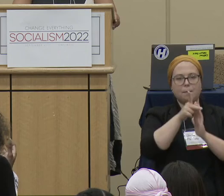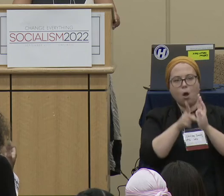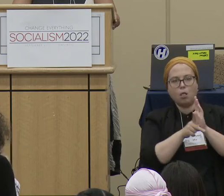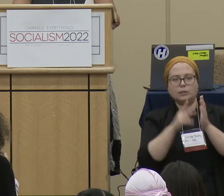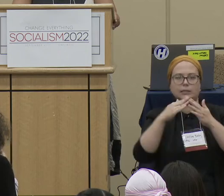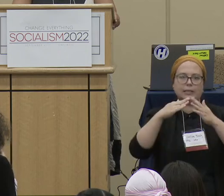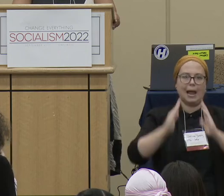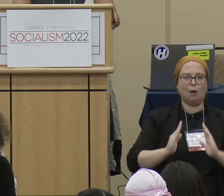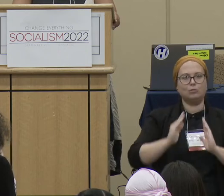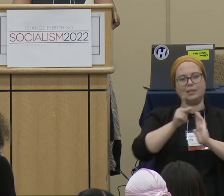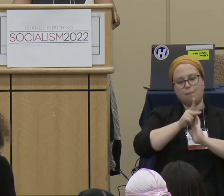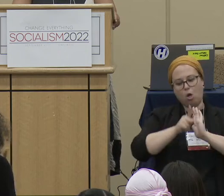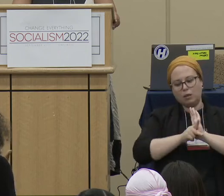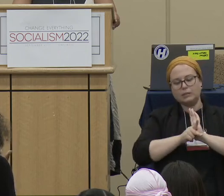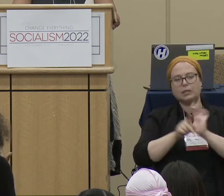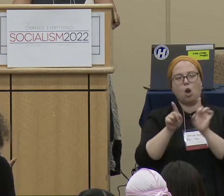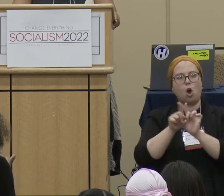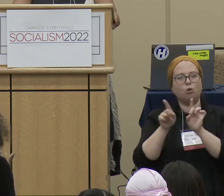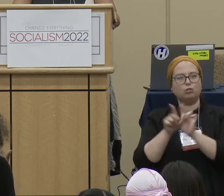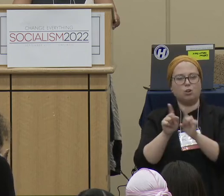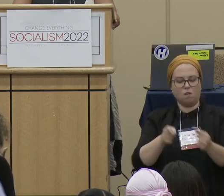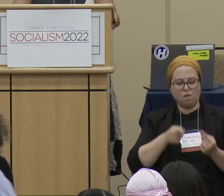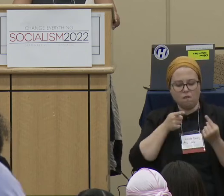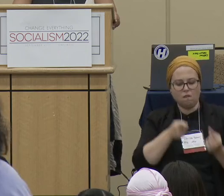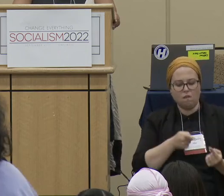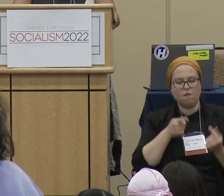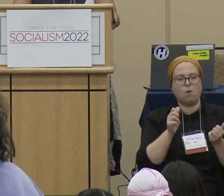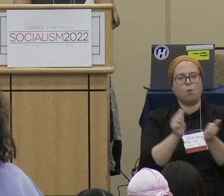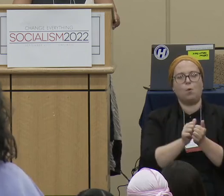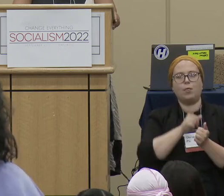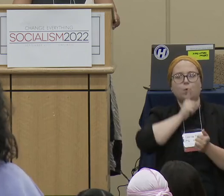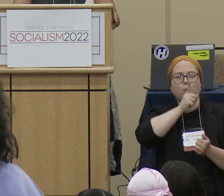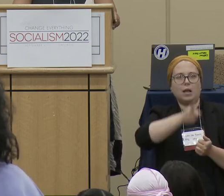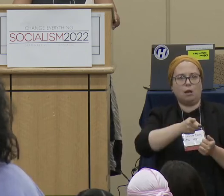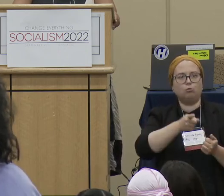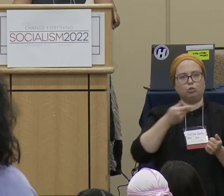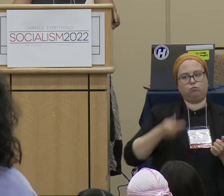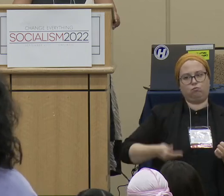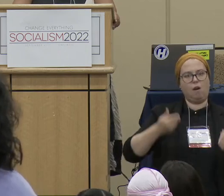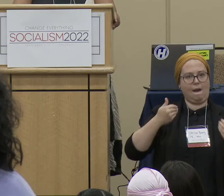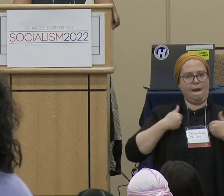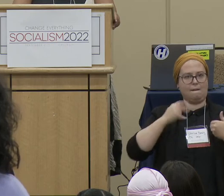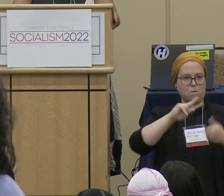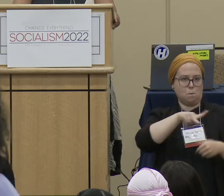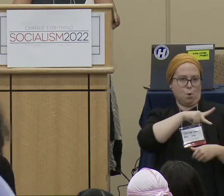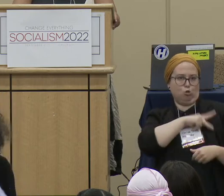economic policy and health and policy, and also grapple with